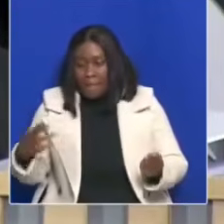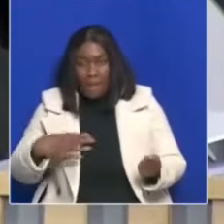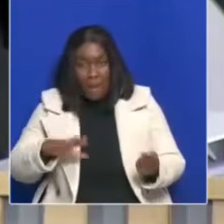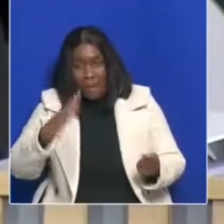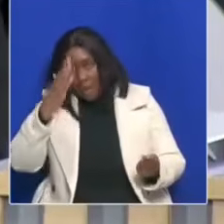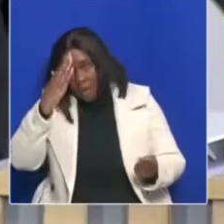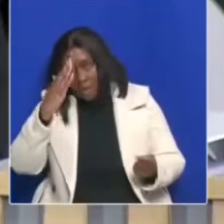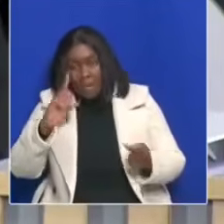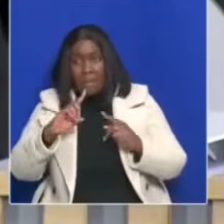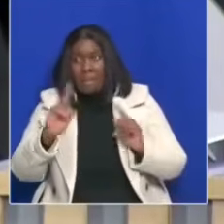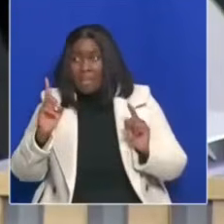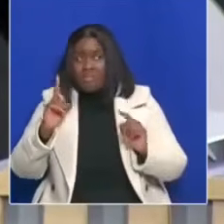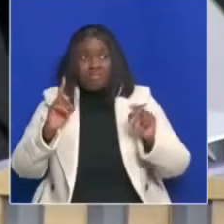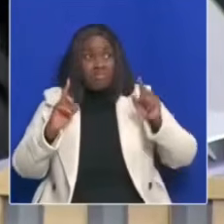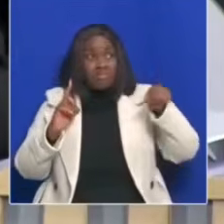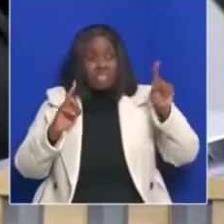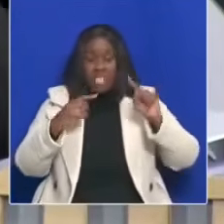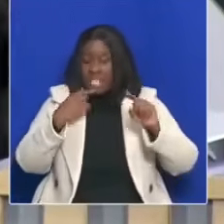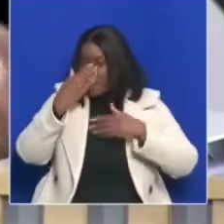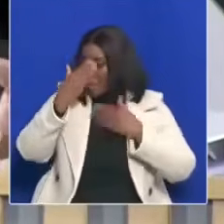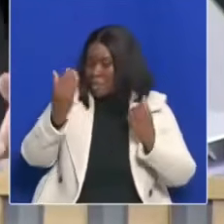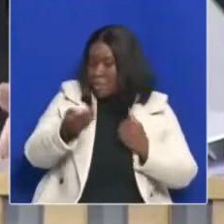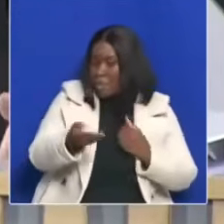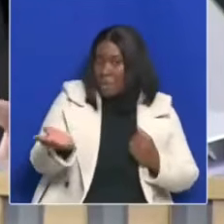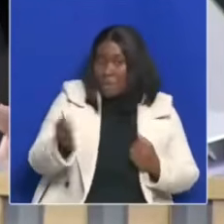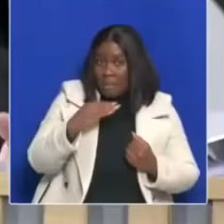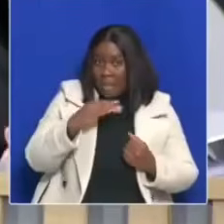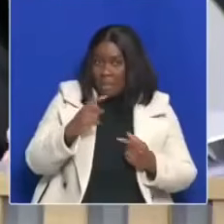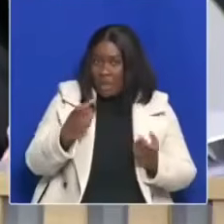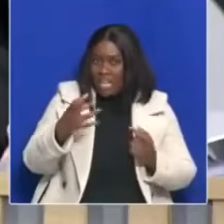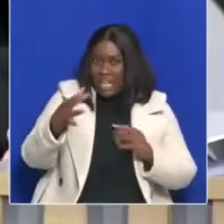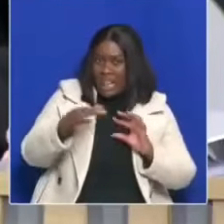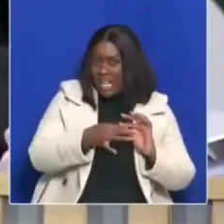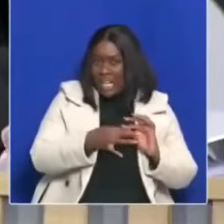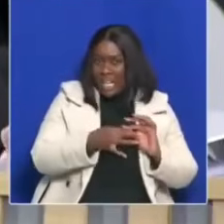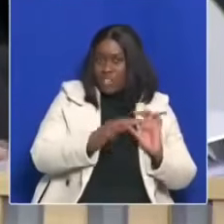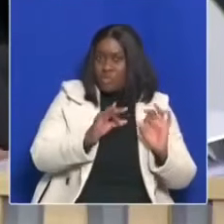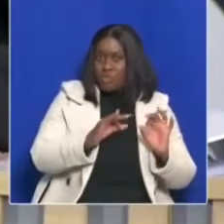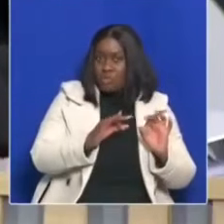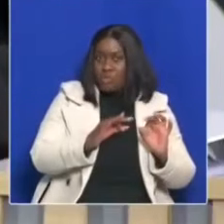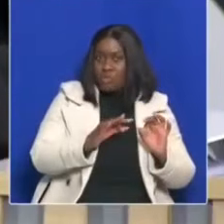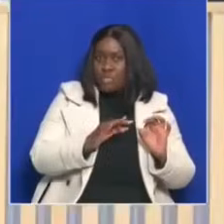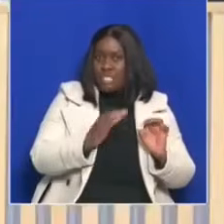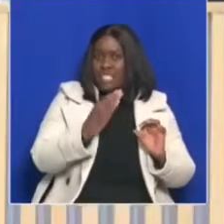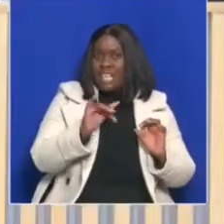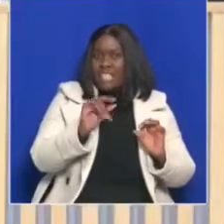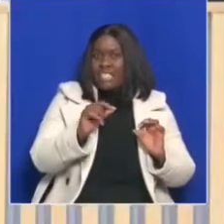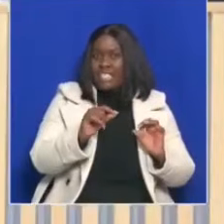but so they cannot link the disease to the actual cash in transit. But are you able to say that?